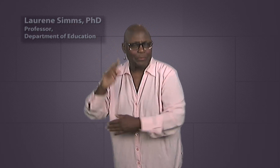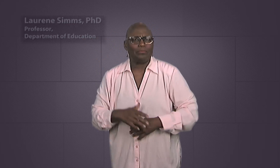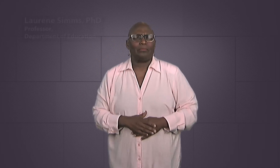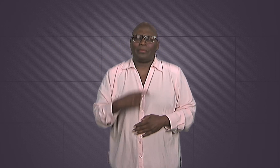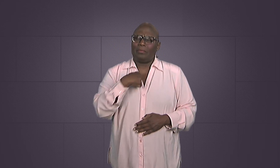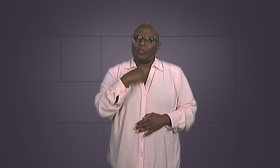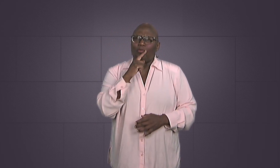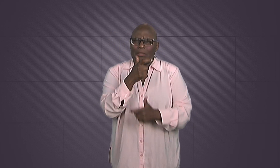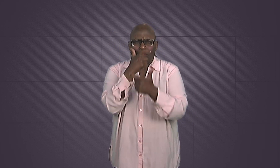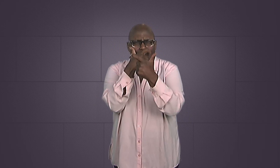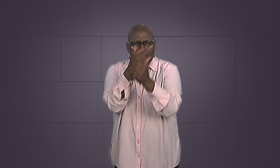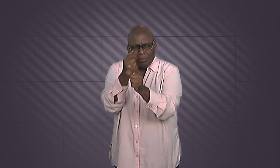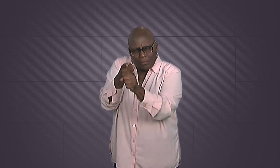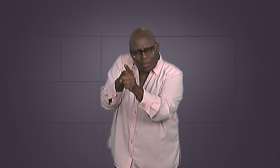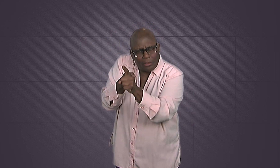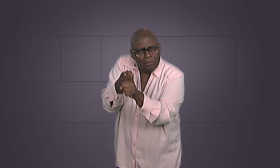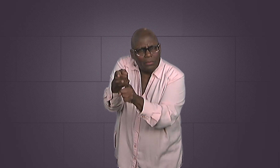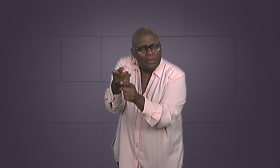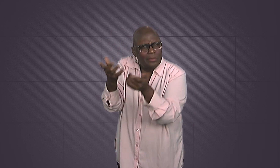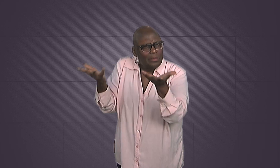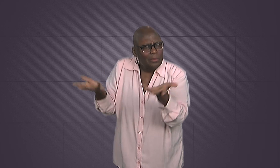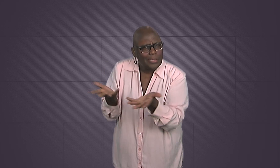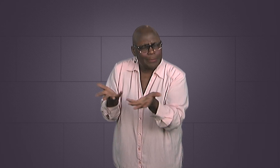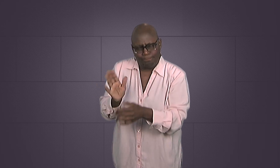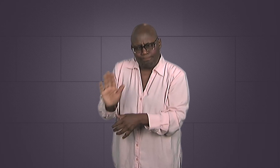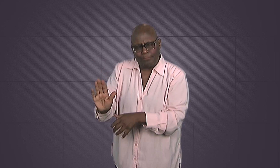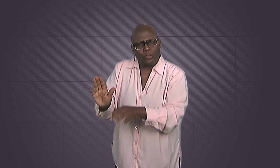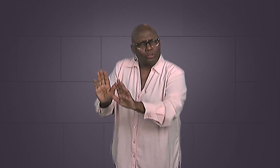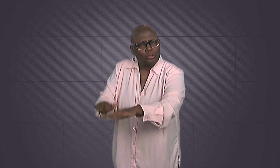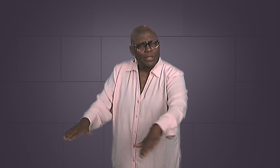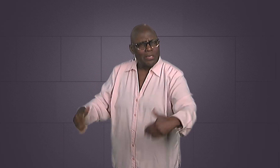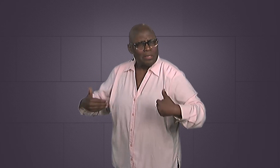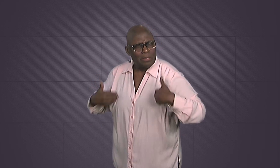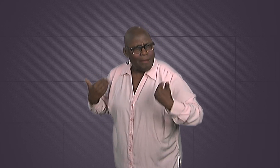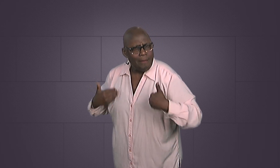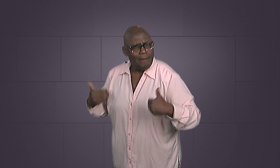with a special interest in early language acquisition